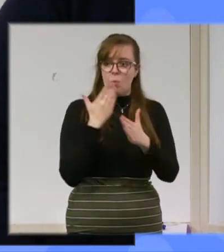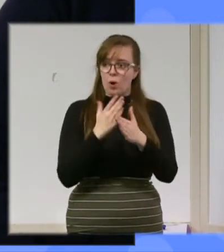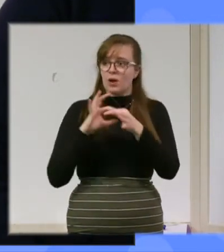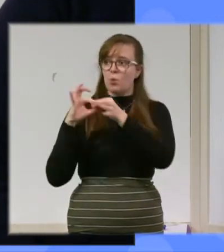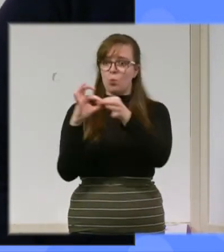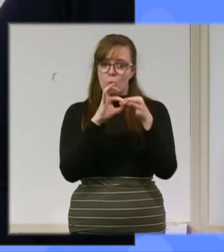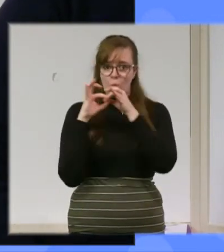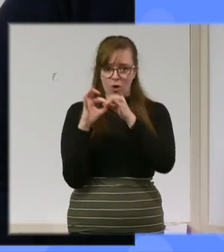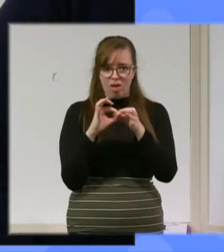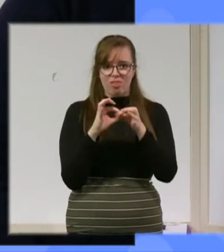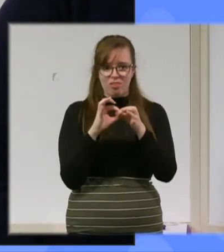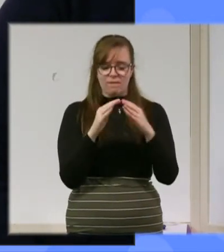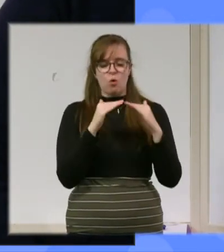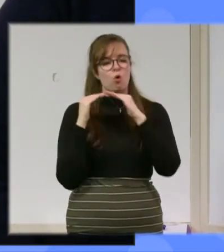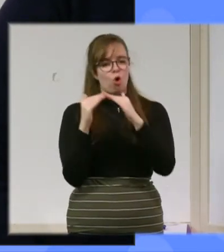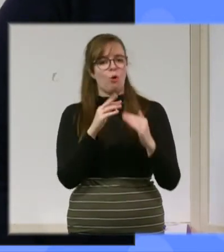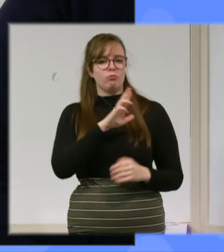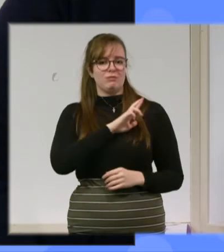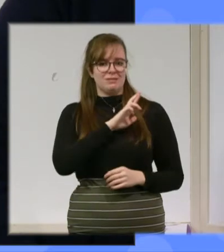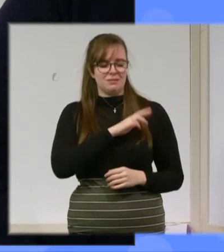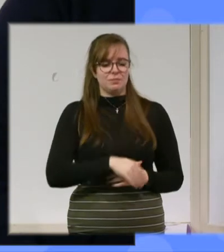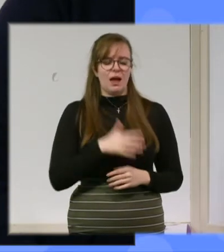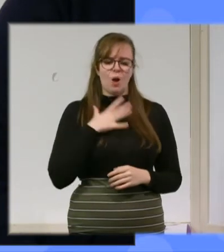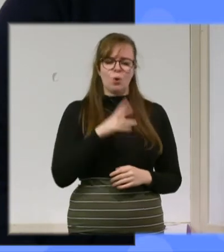common core cause and I would like to see more of that politics I think that's